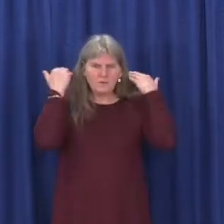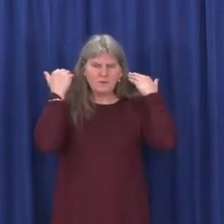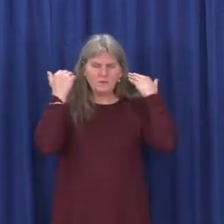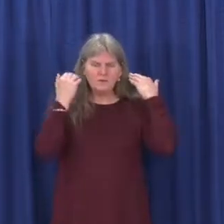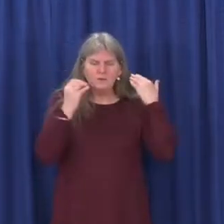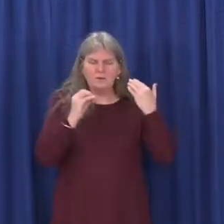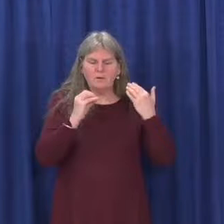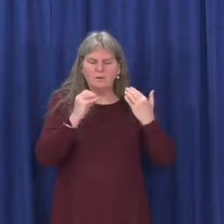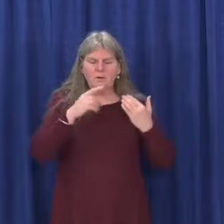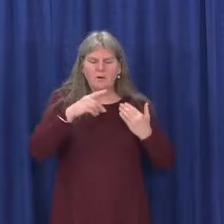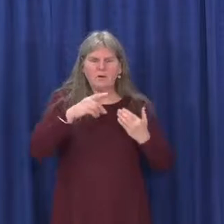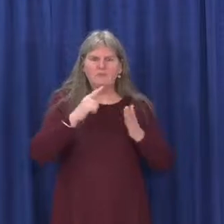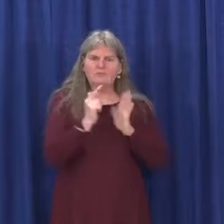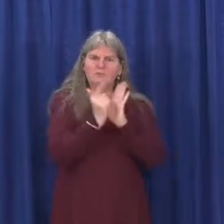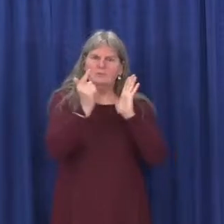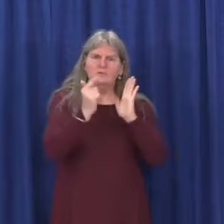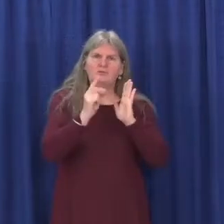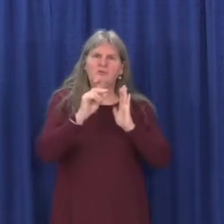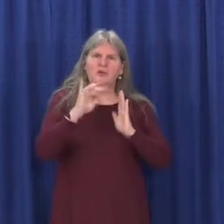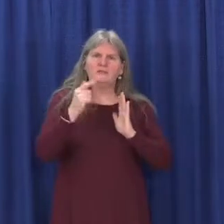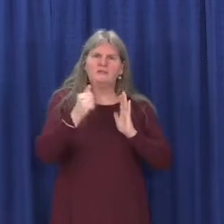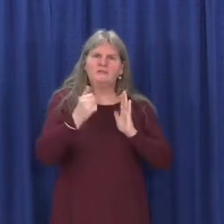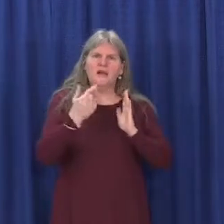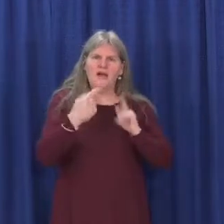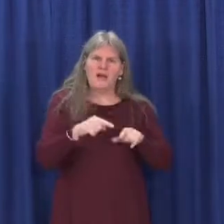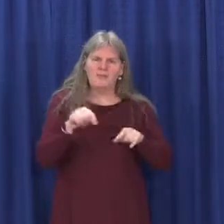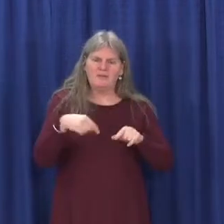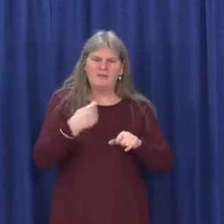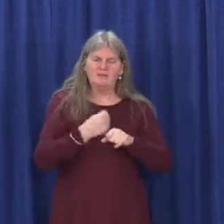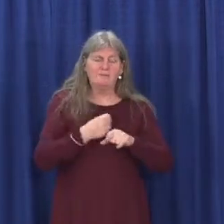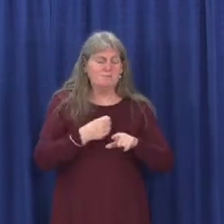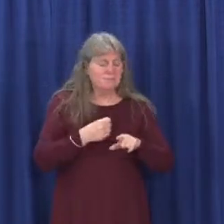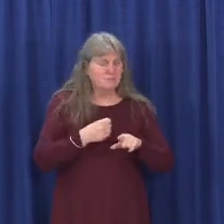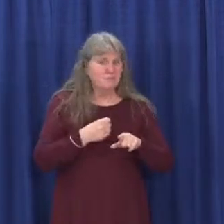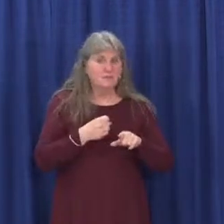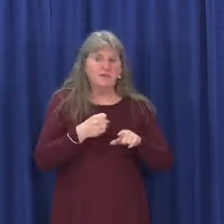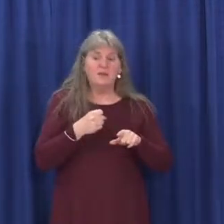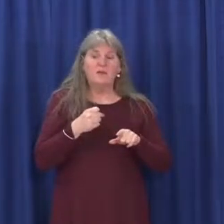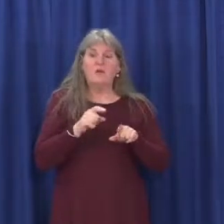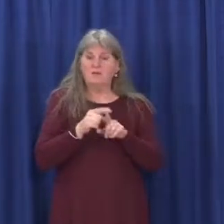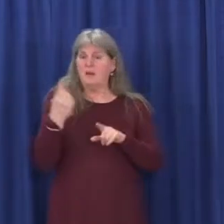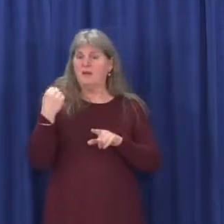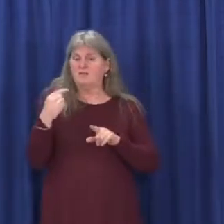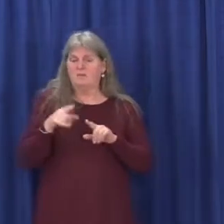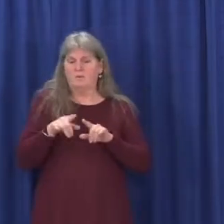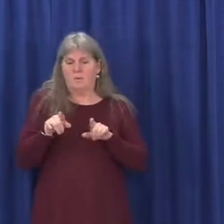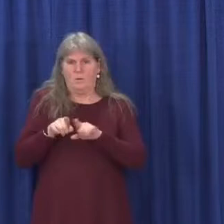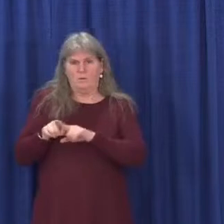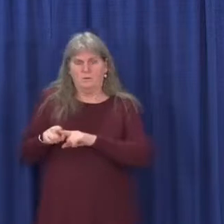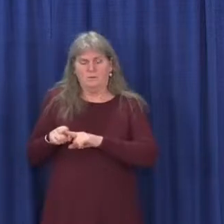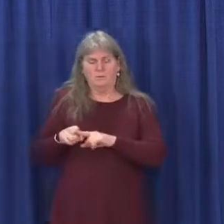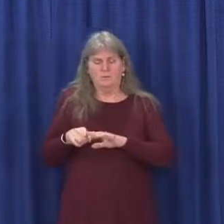with illicit drugs this year, but also last year, and it is-- very-- weighs very